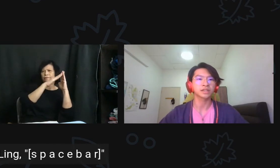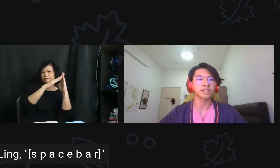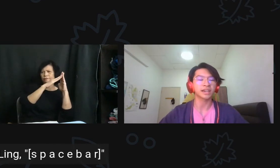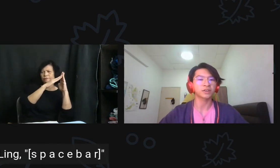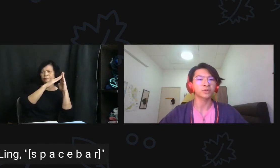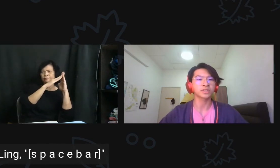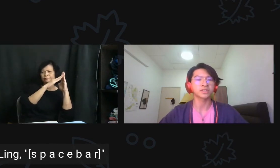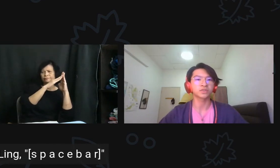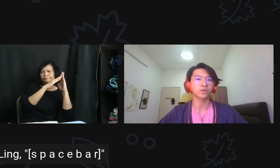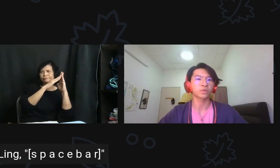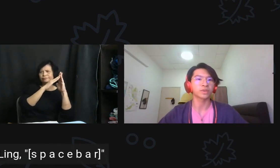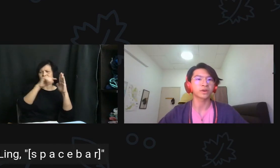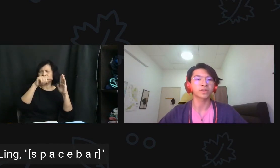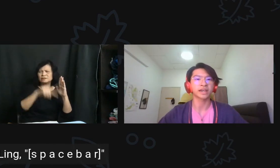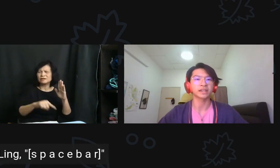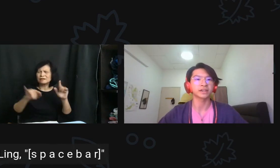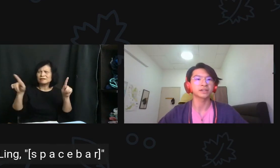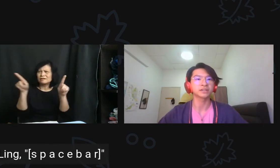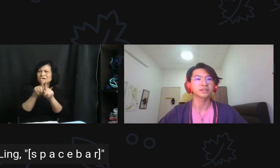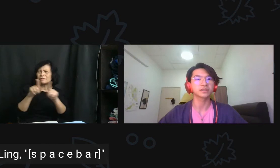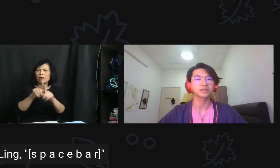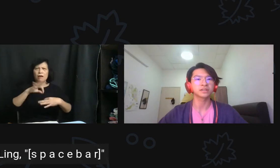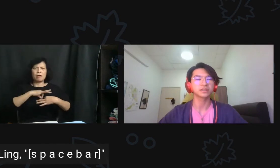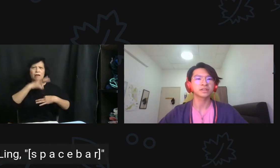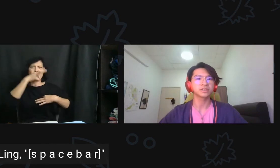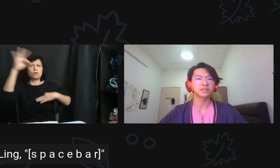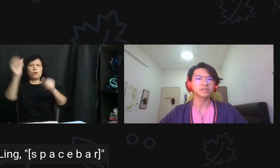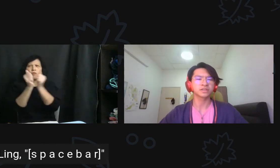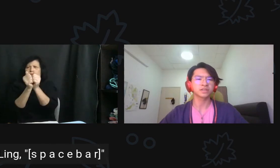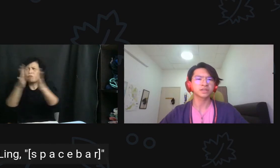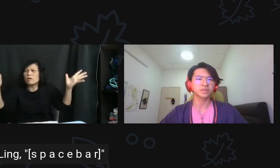It echoes a soul without colour.